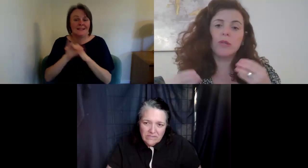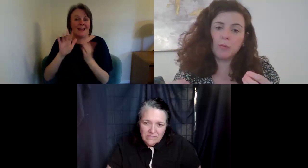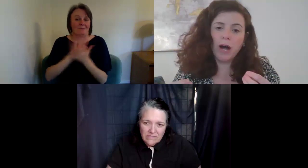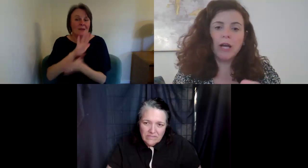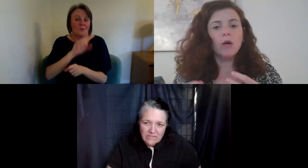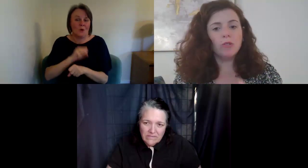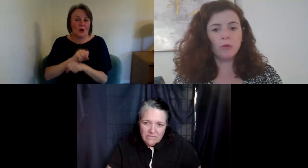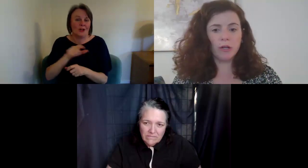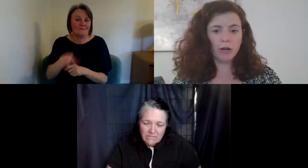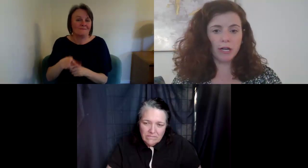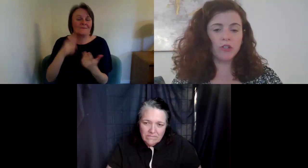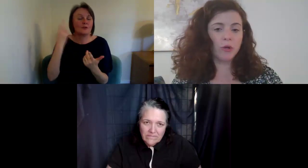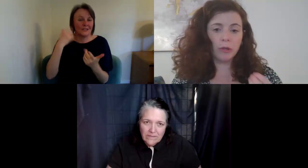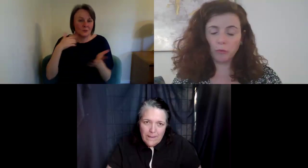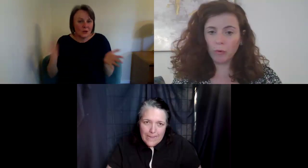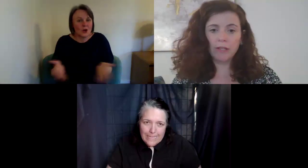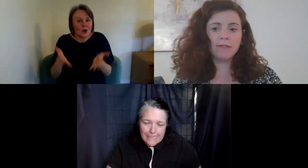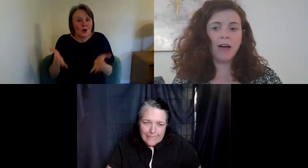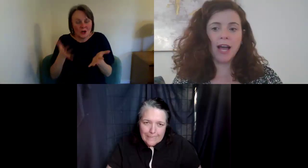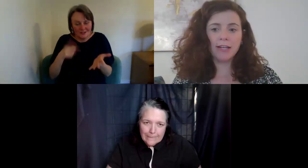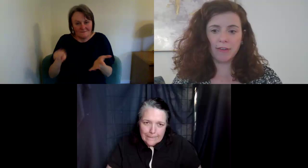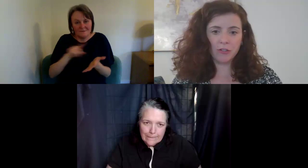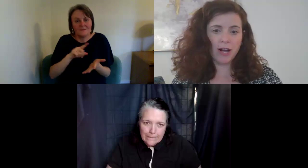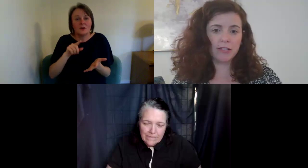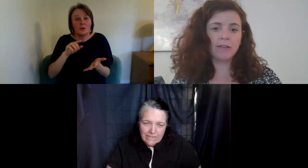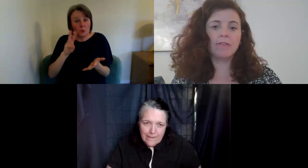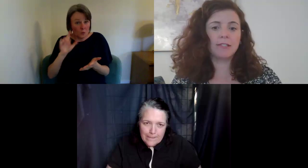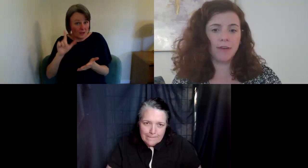and so that's why we do encourage - you know, the will is fine, advanced directive is